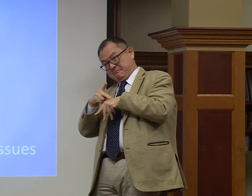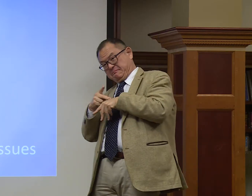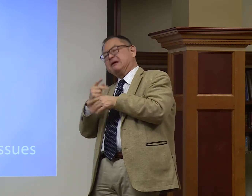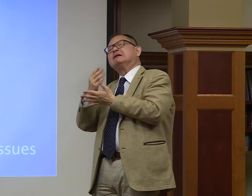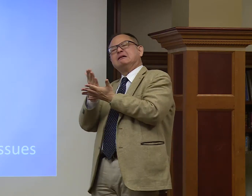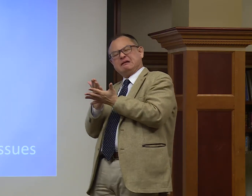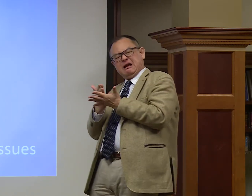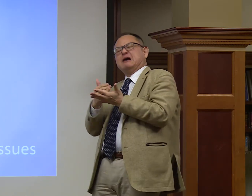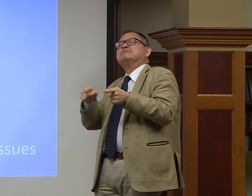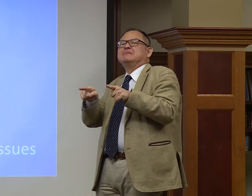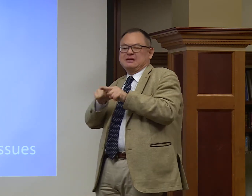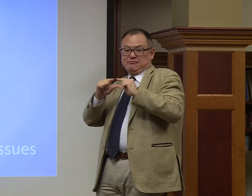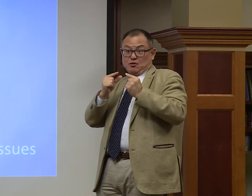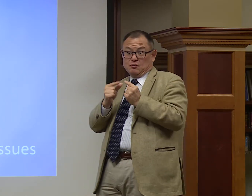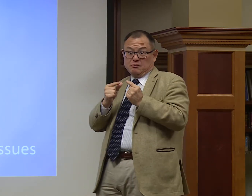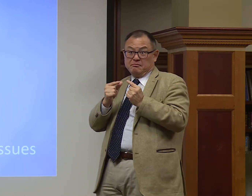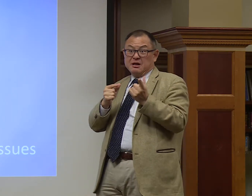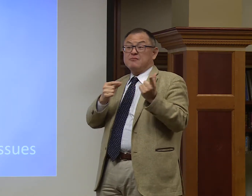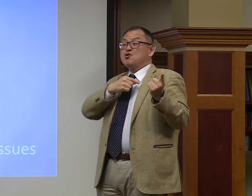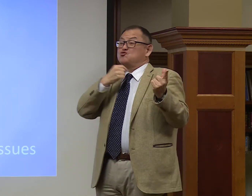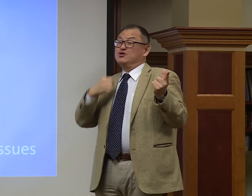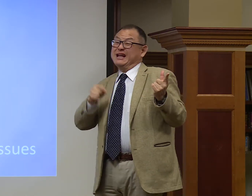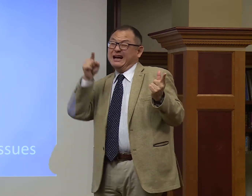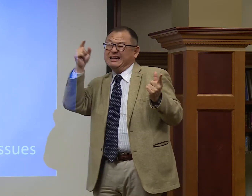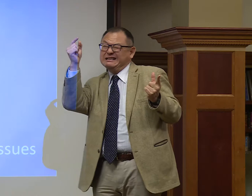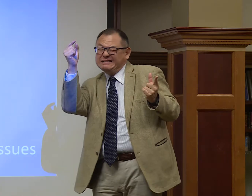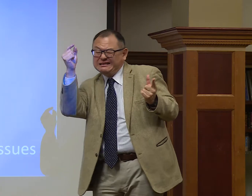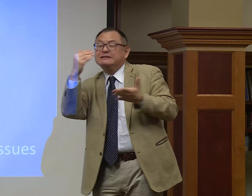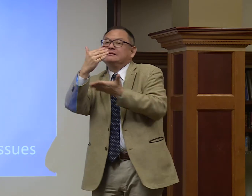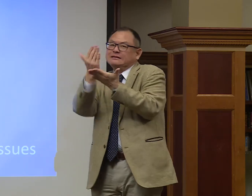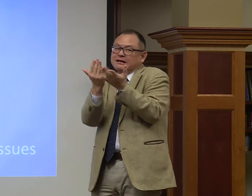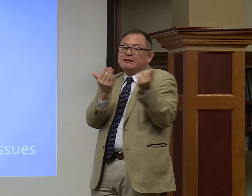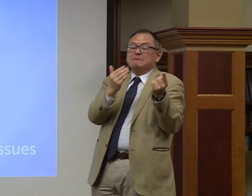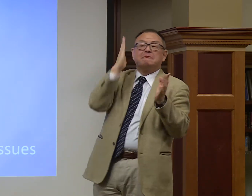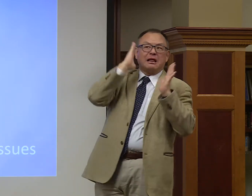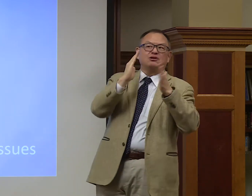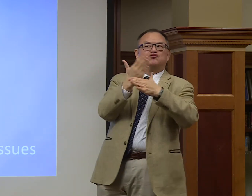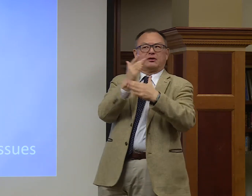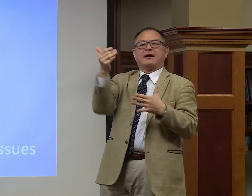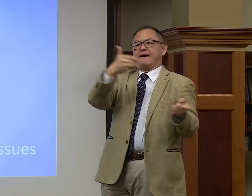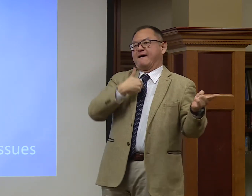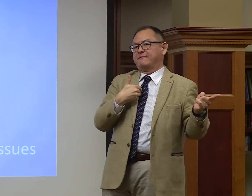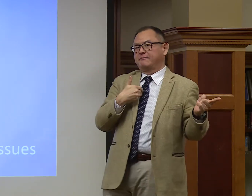they may even have separate groups within their country and not just one language,